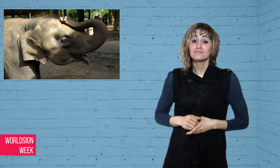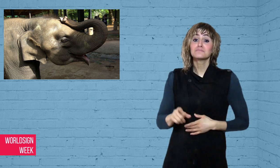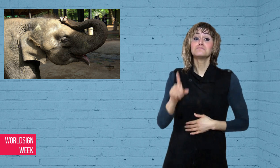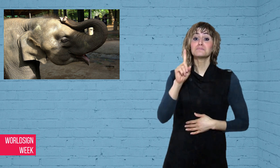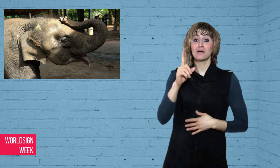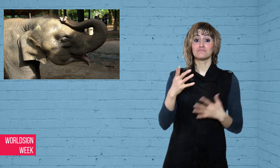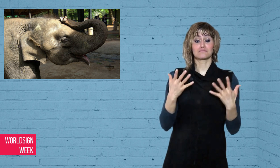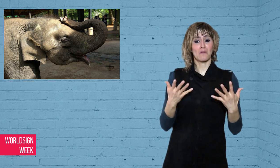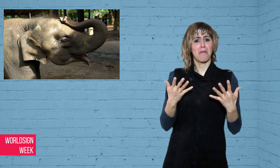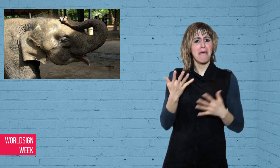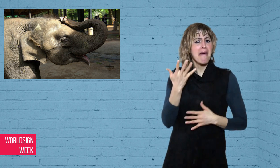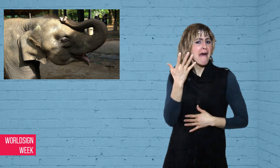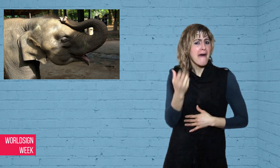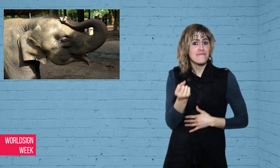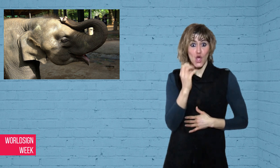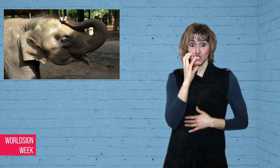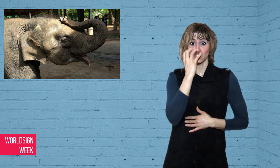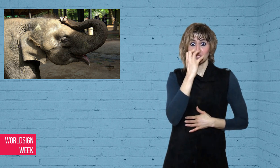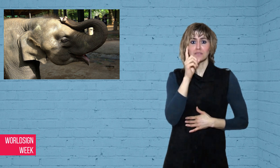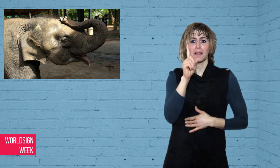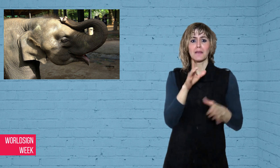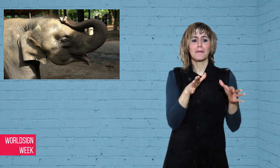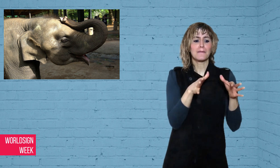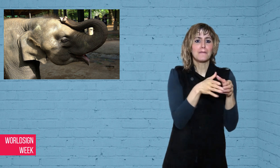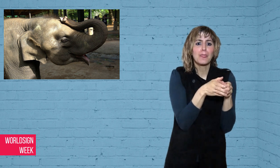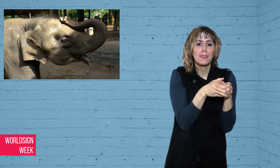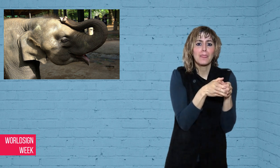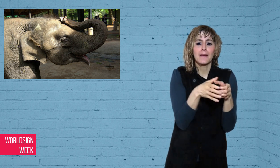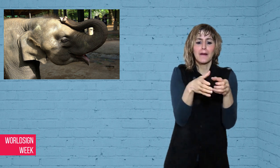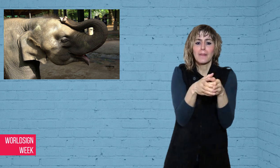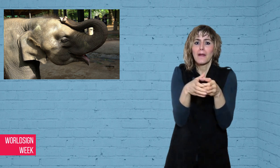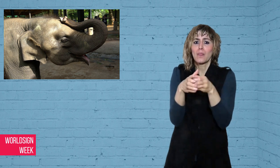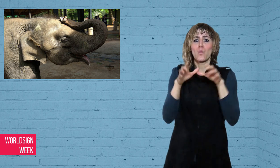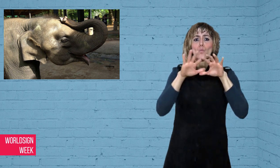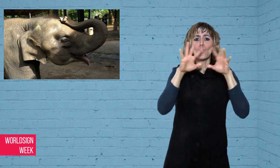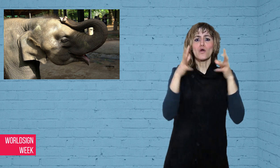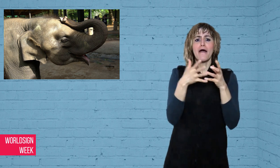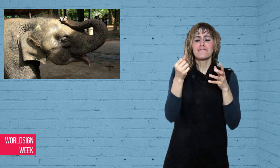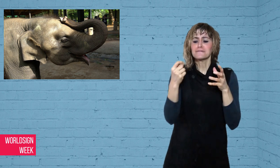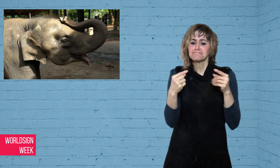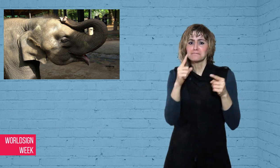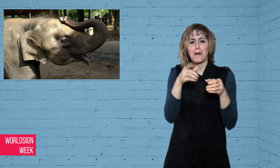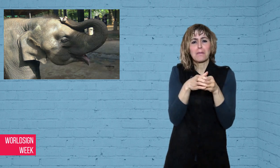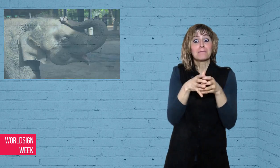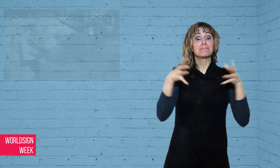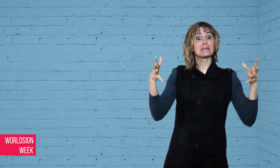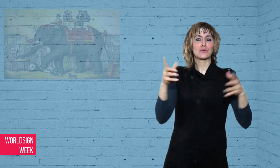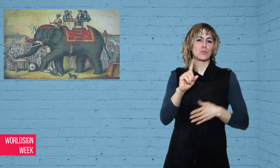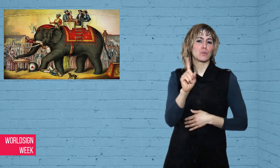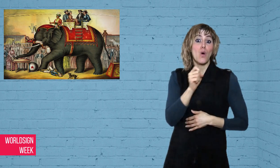the world, but none as legendary.